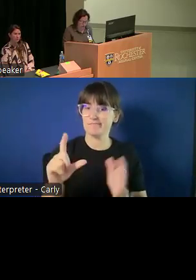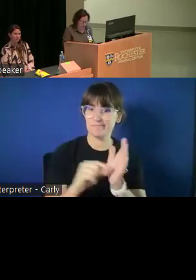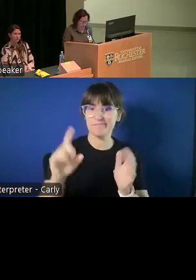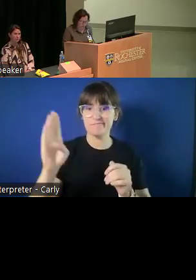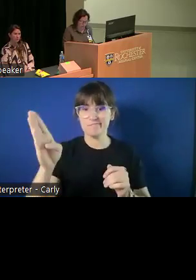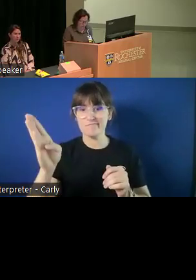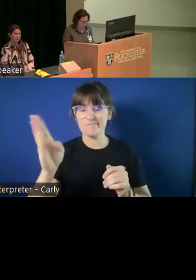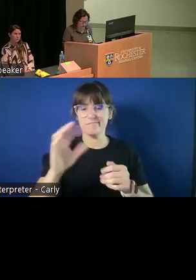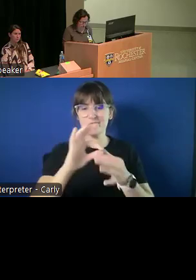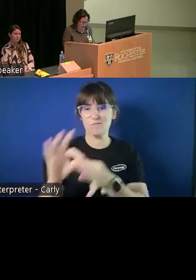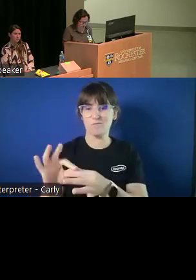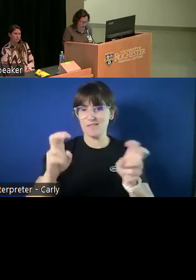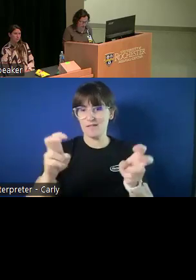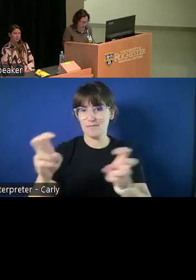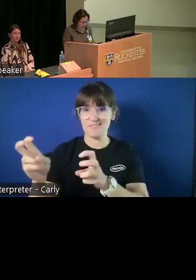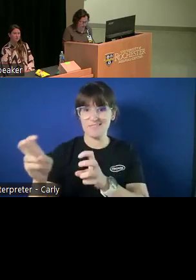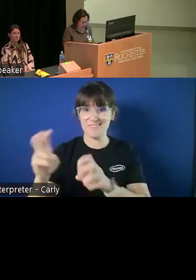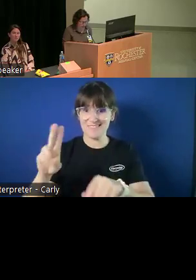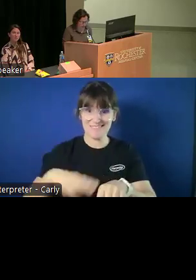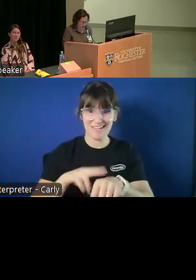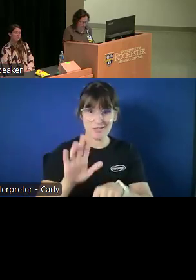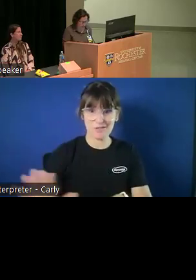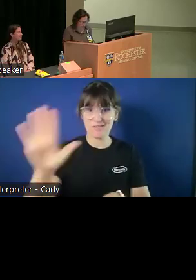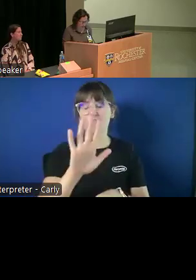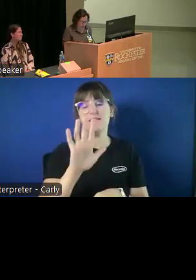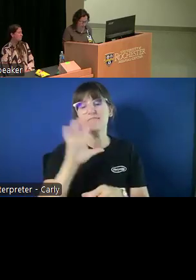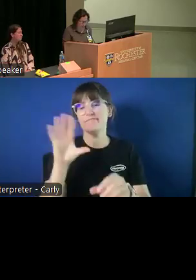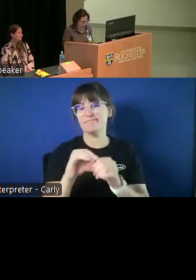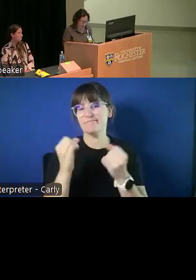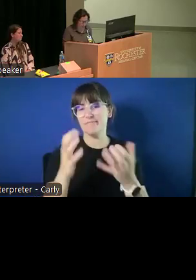related topics nationally and is involved in national collaborative networks on healthcare